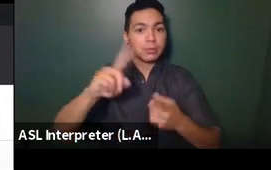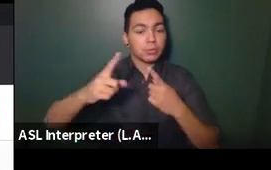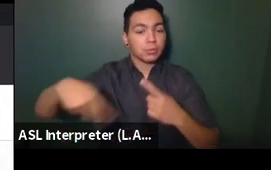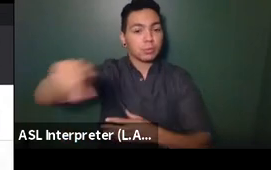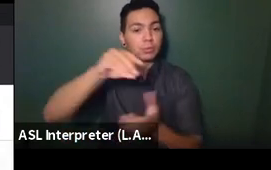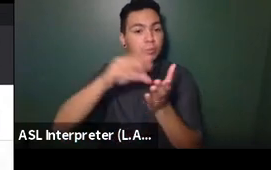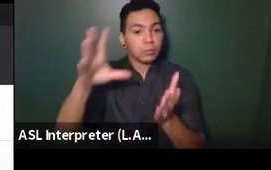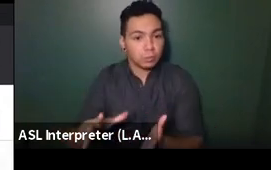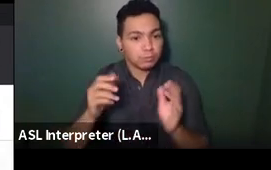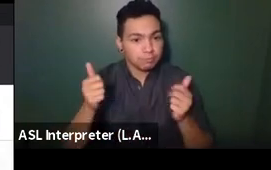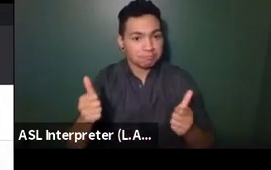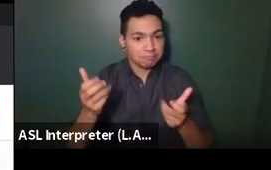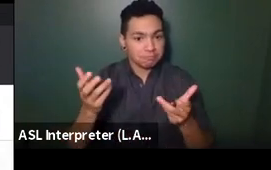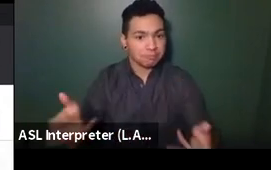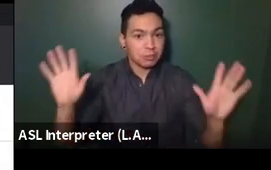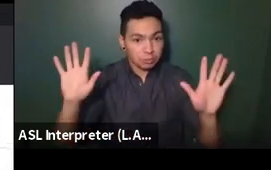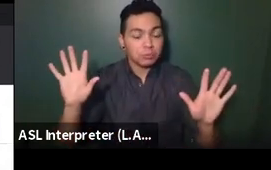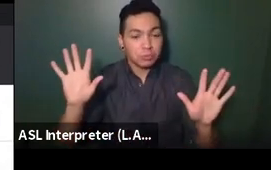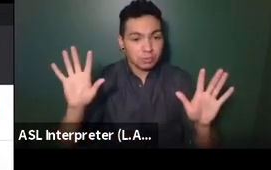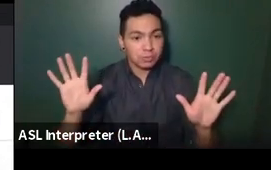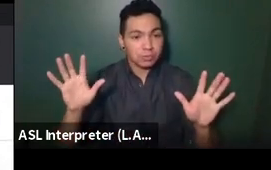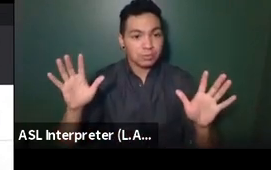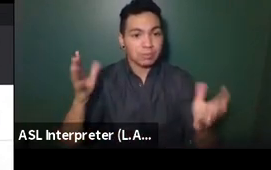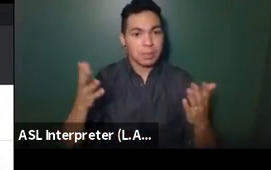Katherine Livick - ESD 112: All right. And maybe that will force the other notification through.